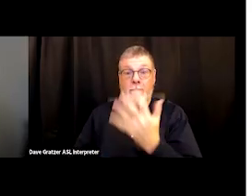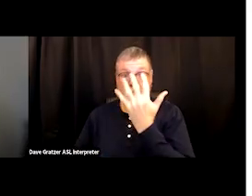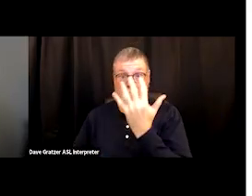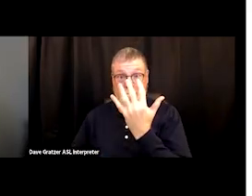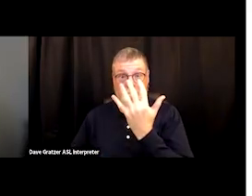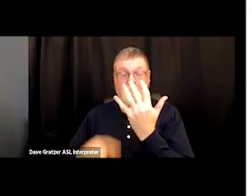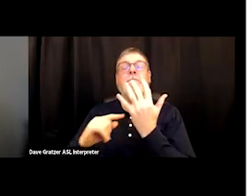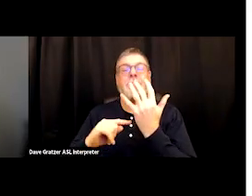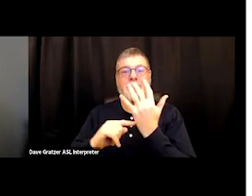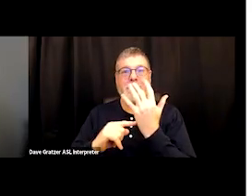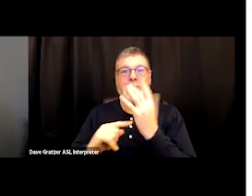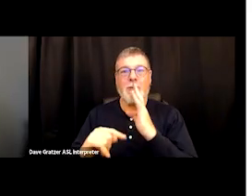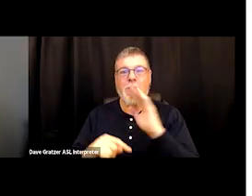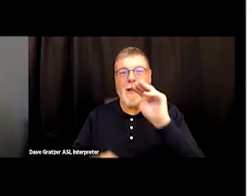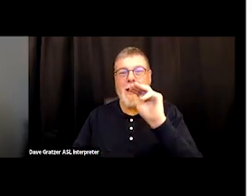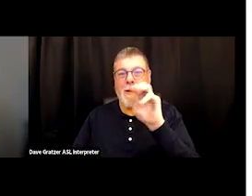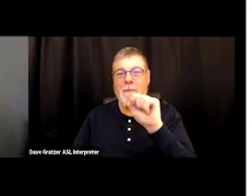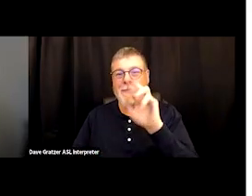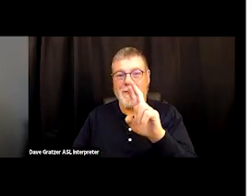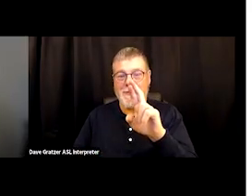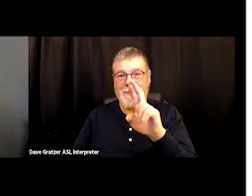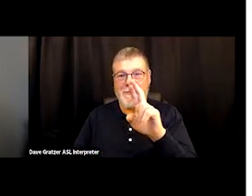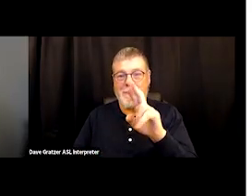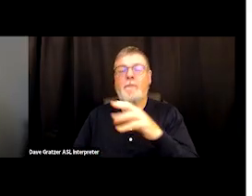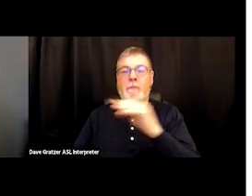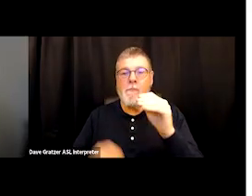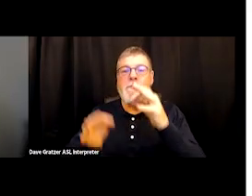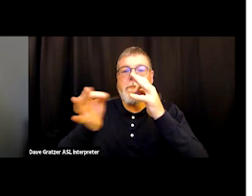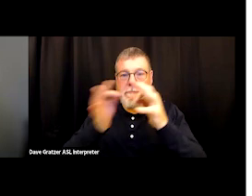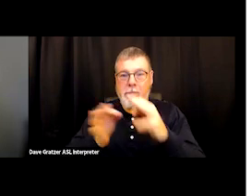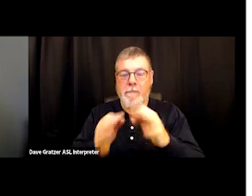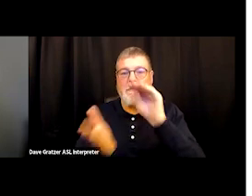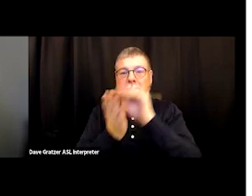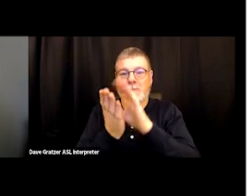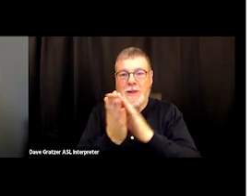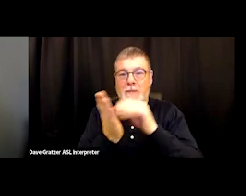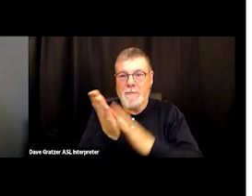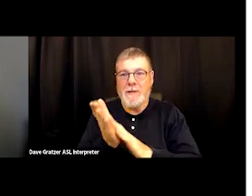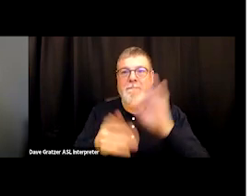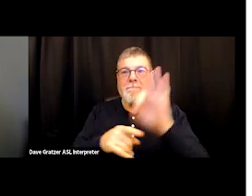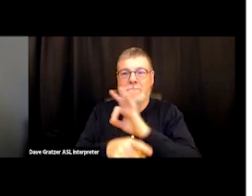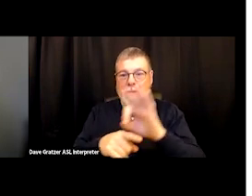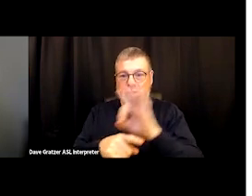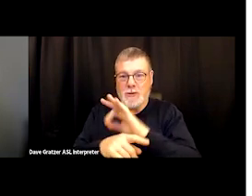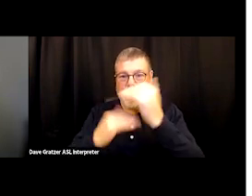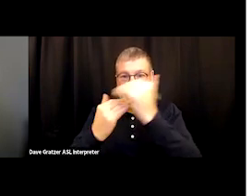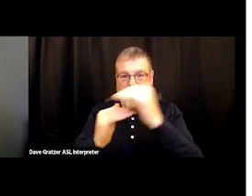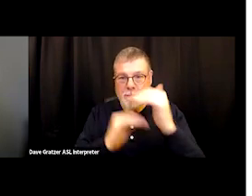is where we talk about the MSR and also where we talk about documenting functional limitations. And I think it's really helpful